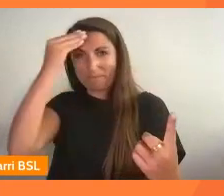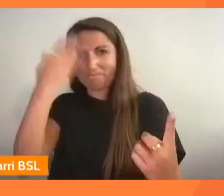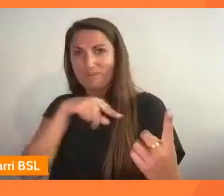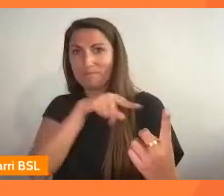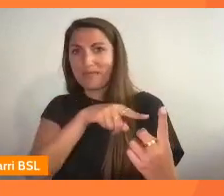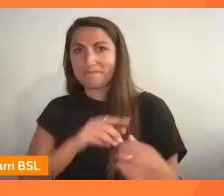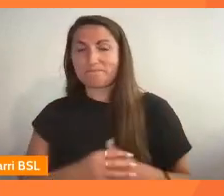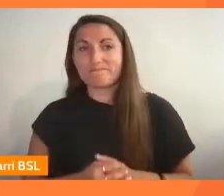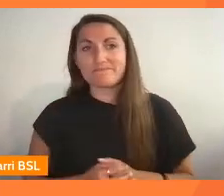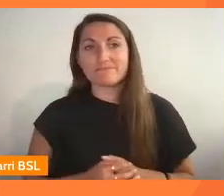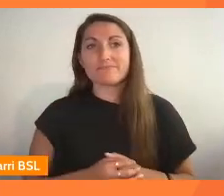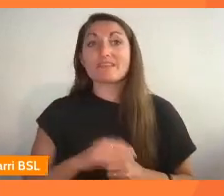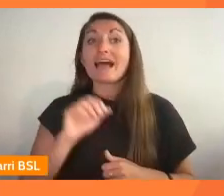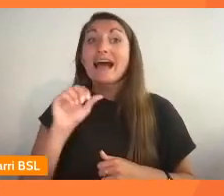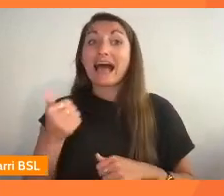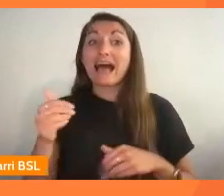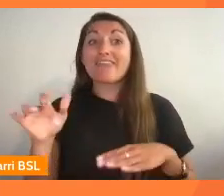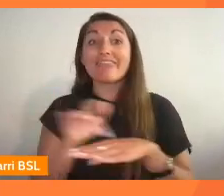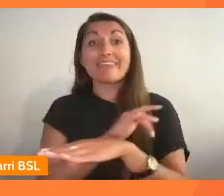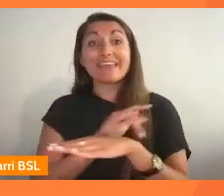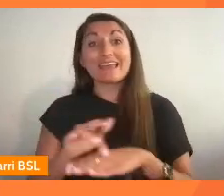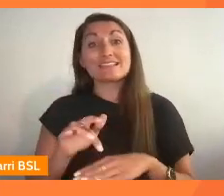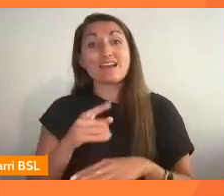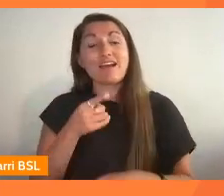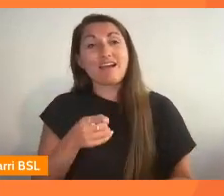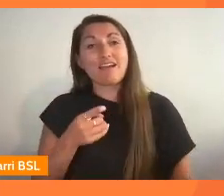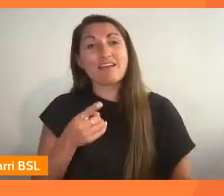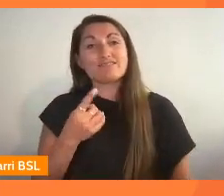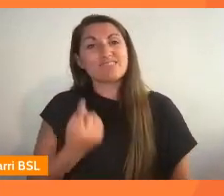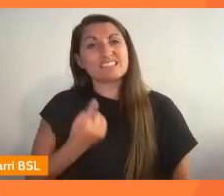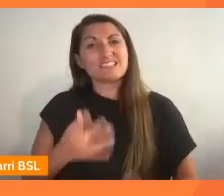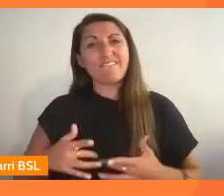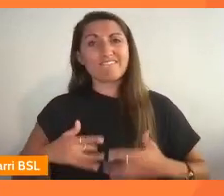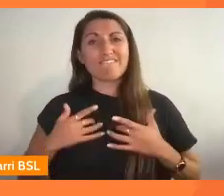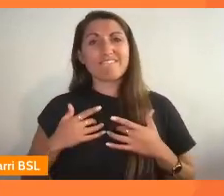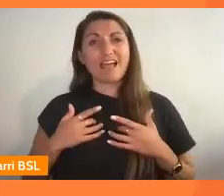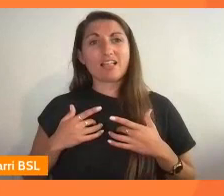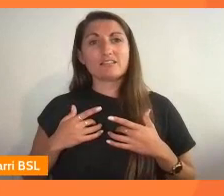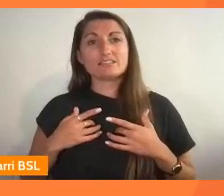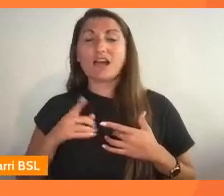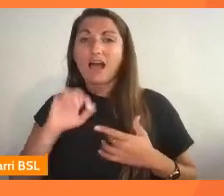And the theatre felt that, again, I am going to keep going to go back to responsibility.